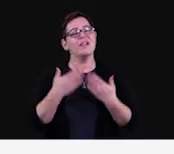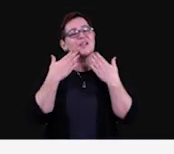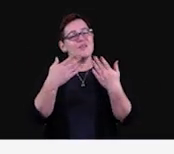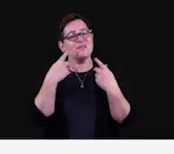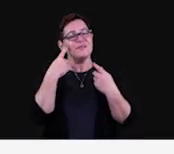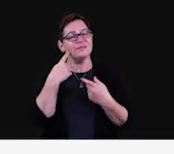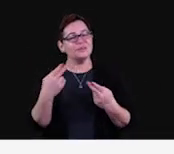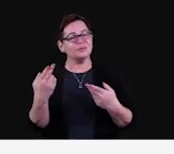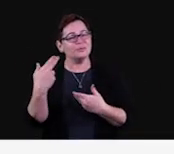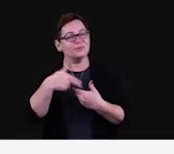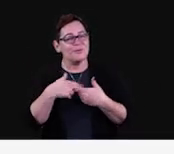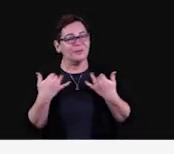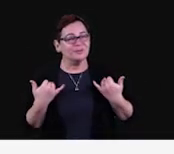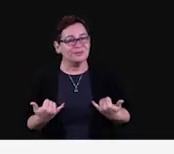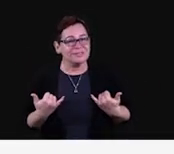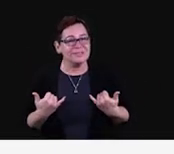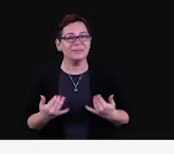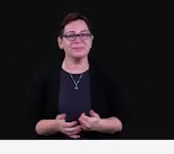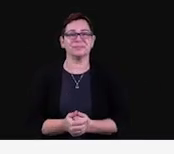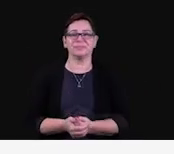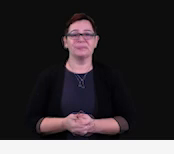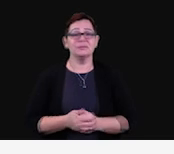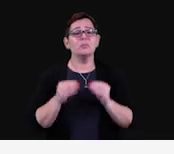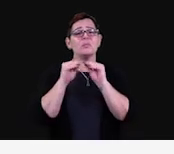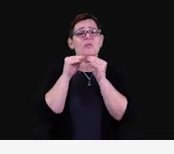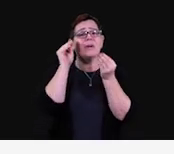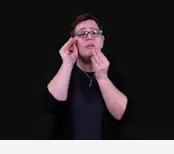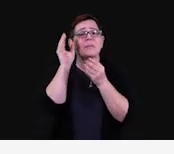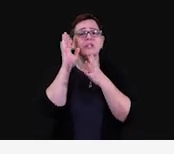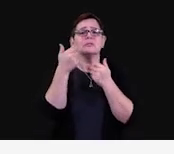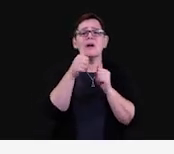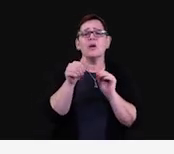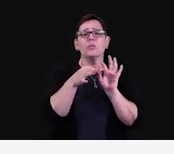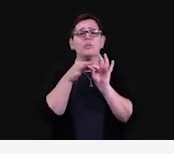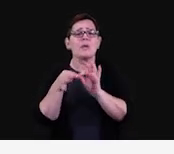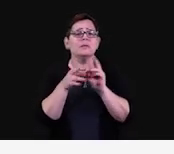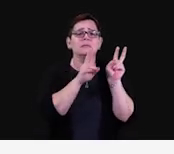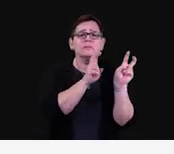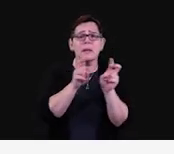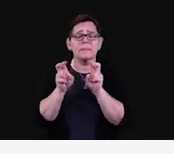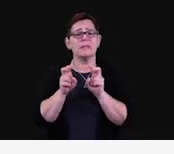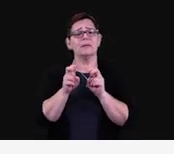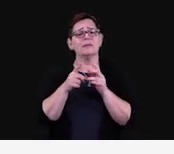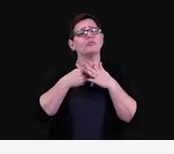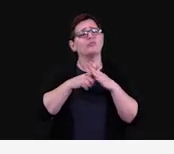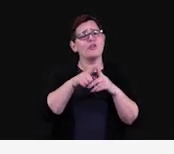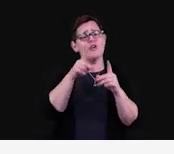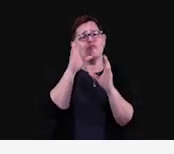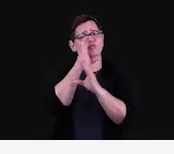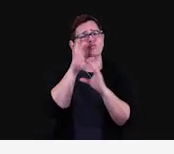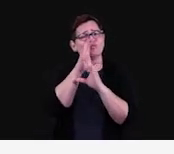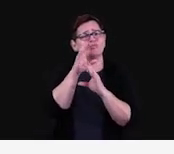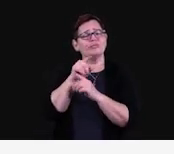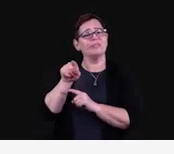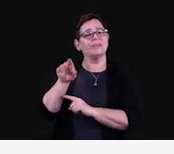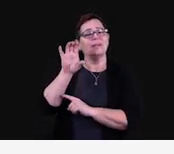For more information on any related topics, start your search at canada.ca/taxes.